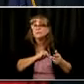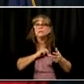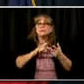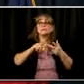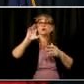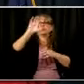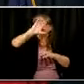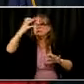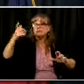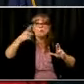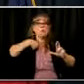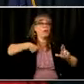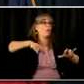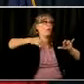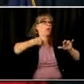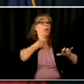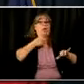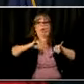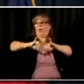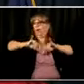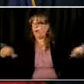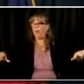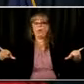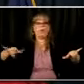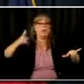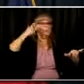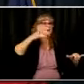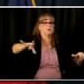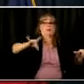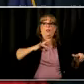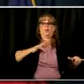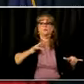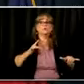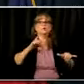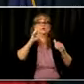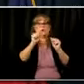uh to see how you can have fun this halloween in a safe way keep your distance that's a common